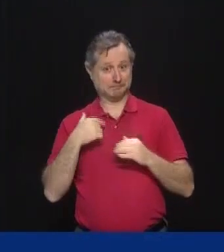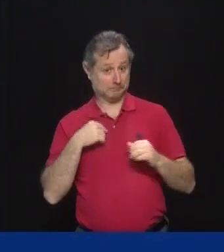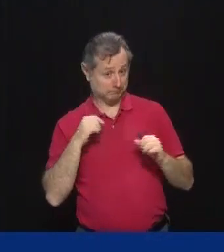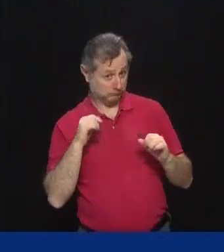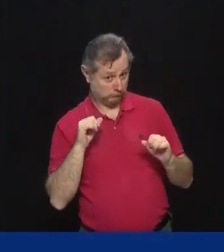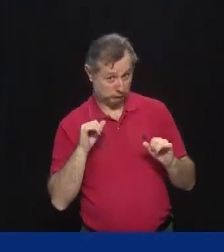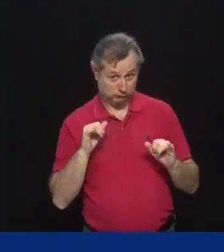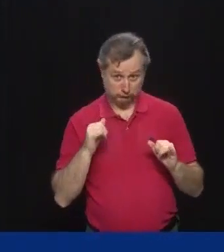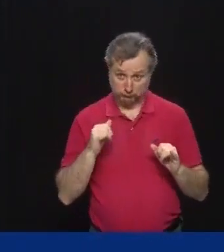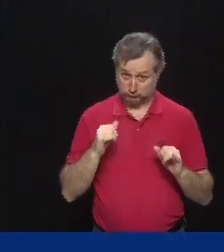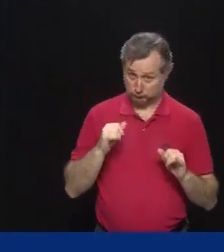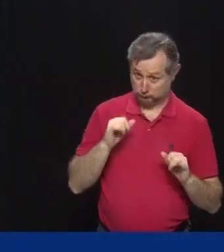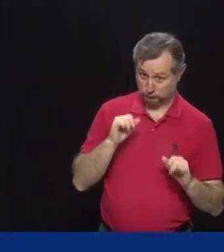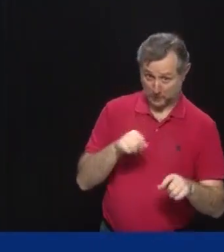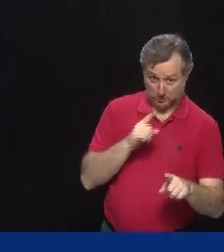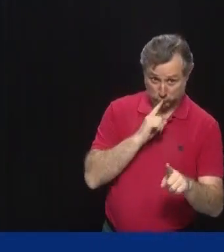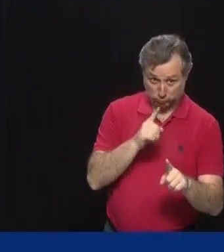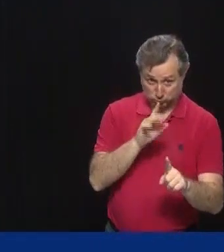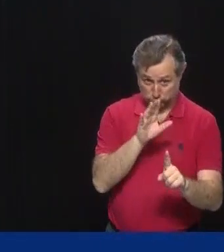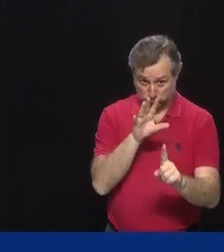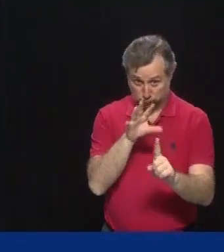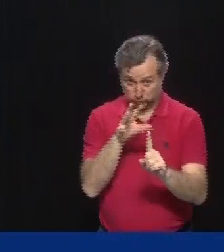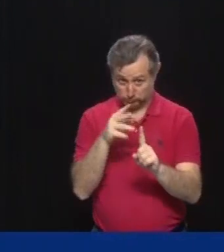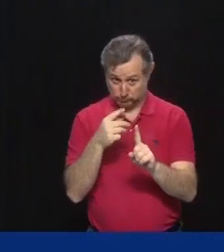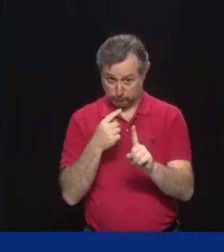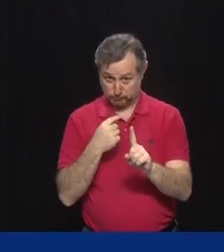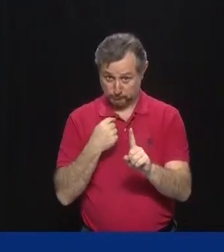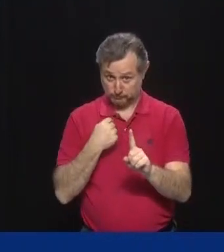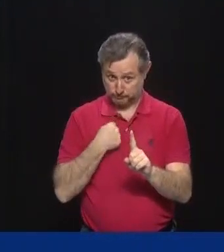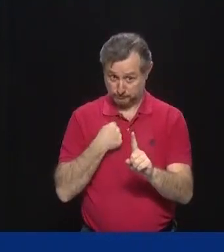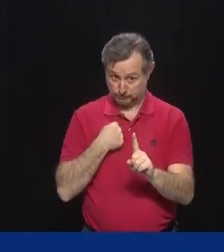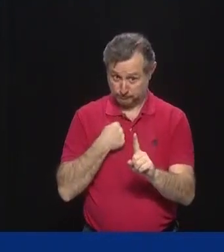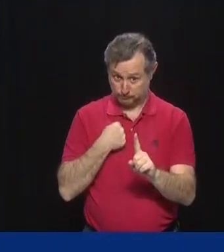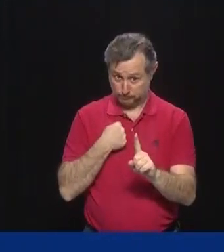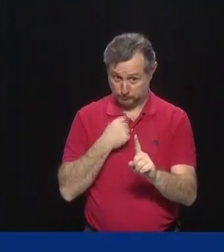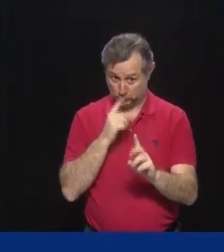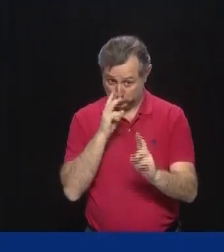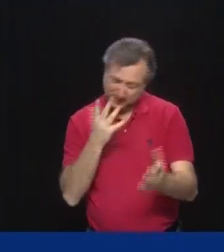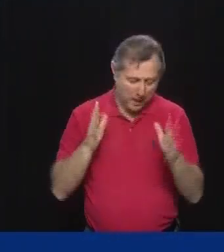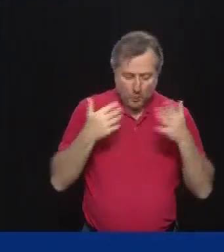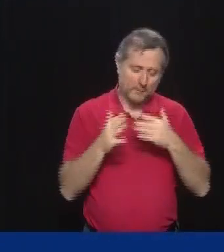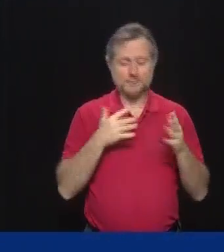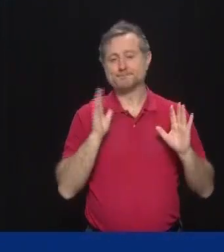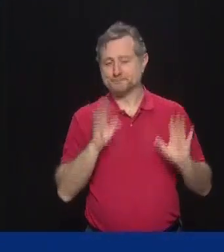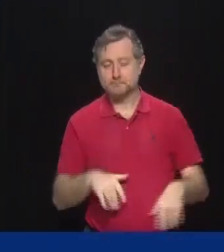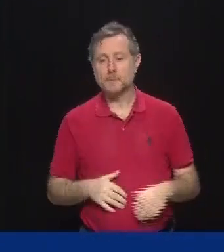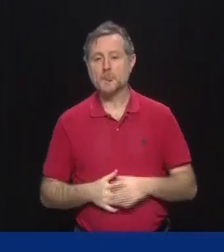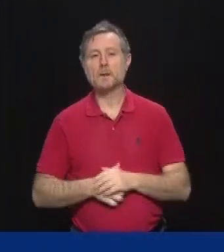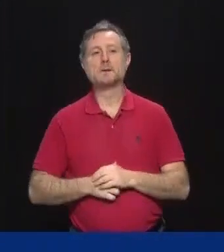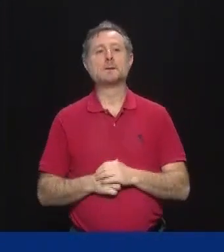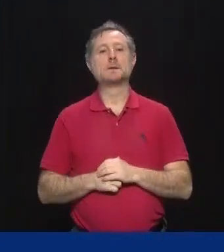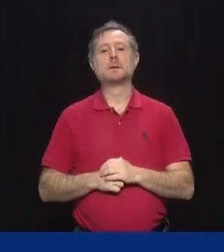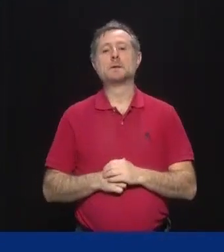THAT IS A GREEN SCREEN. MY STAFF WARNED ME THAT SOMEONE COULD DO SOMETHING FUNNY WHEN YOU'RE IN FRONT OF A GREEN